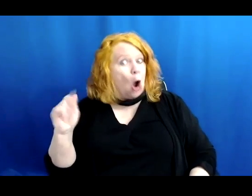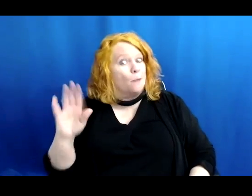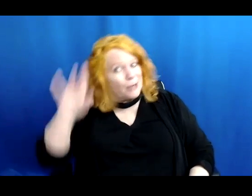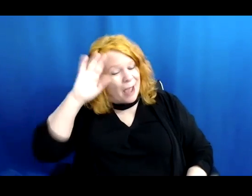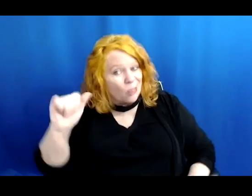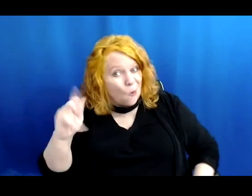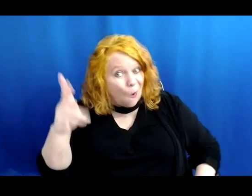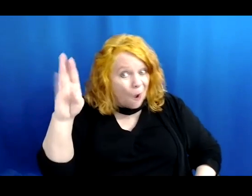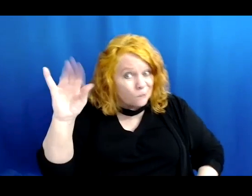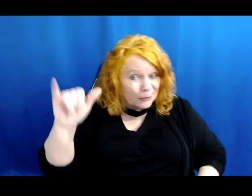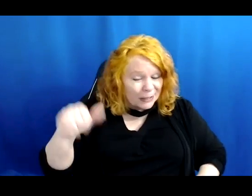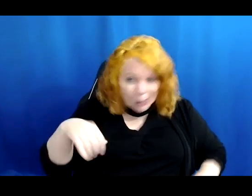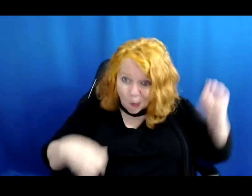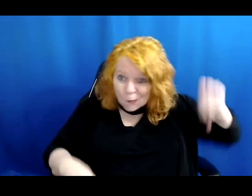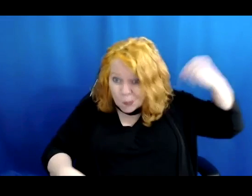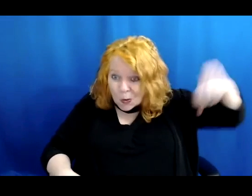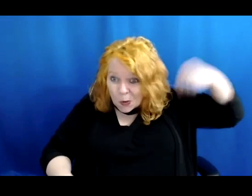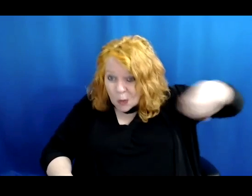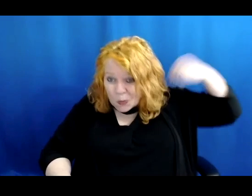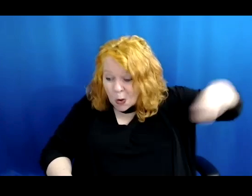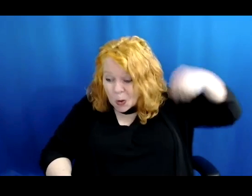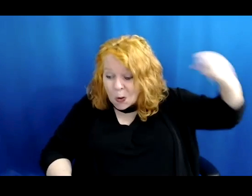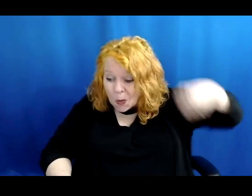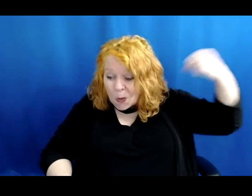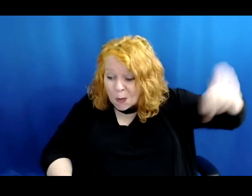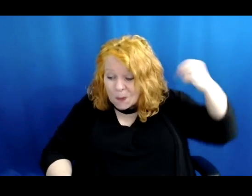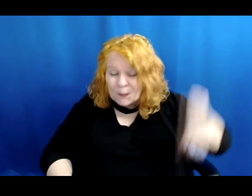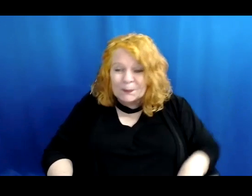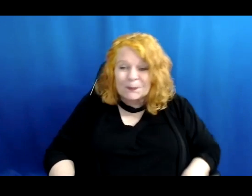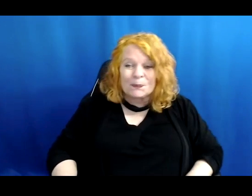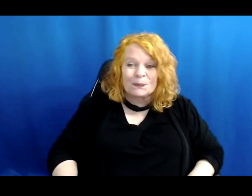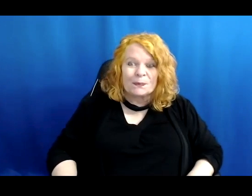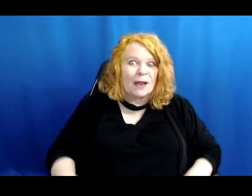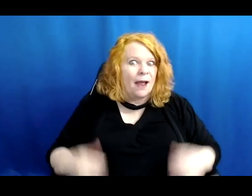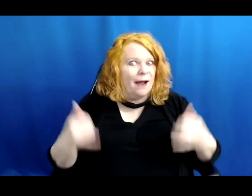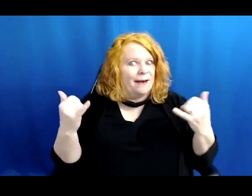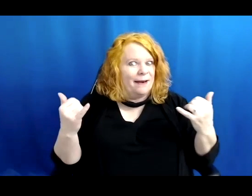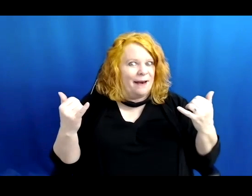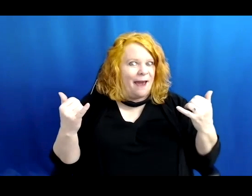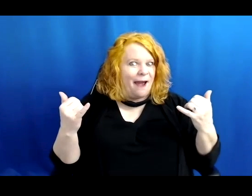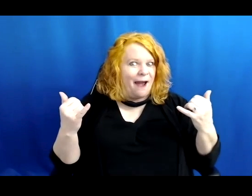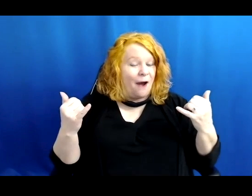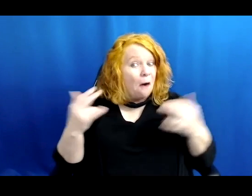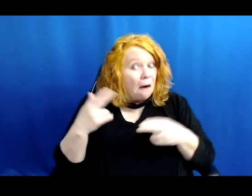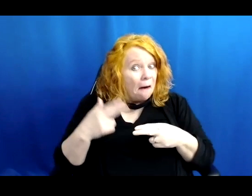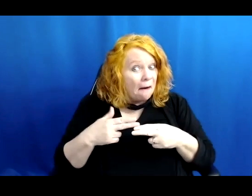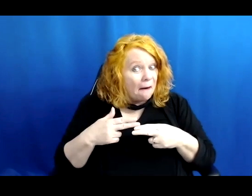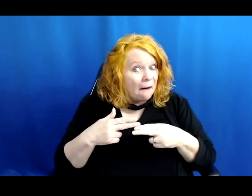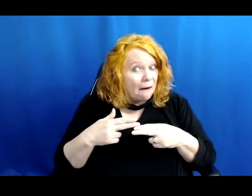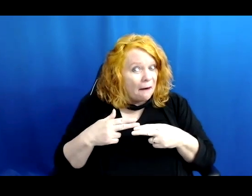WOOH. WOOH. WOOH. WOOH. WOOH. And now it’s Avery.